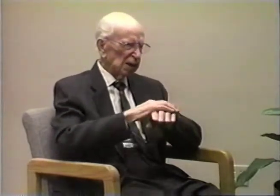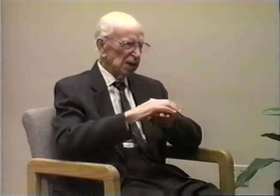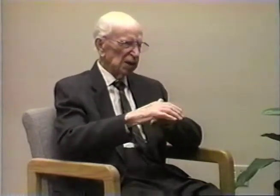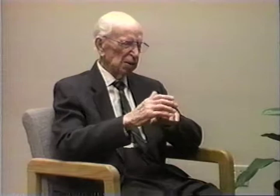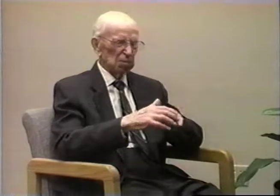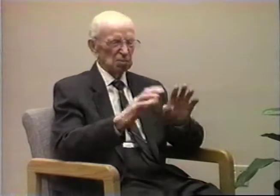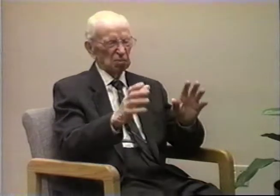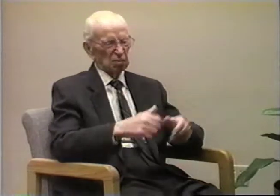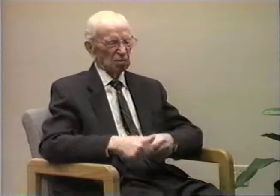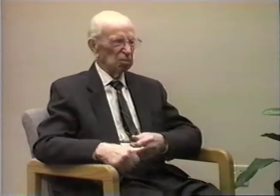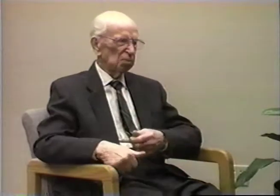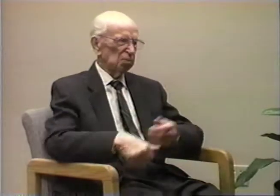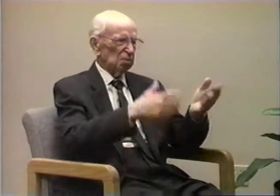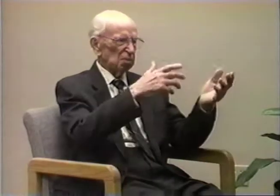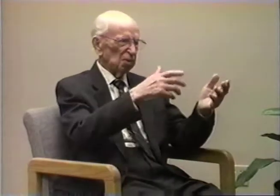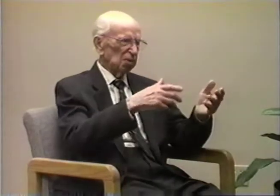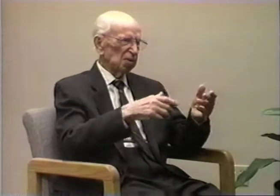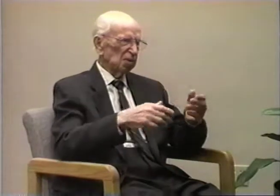We had to plane it, and plane it again,